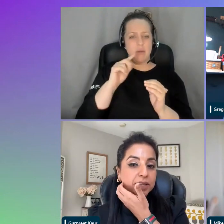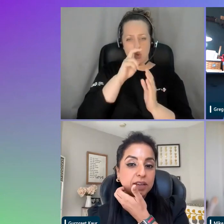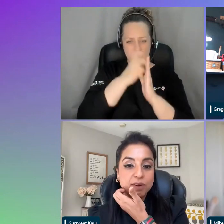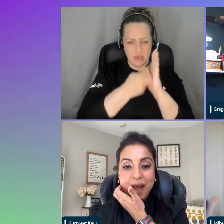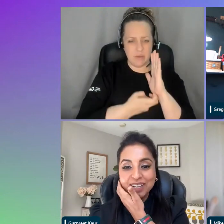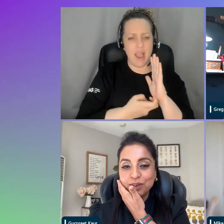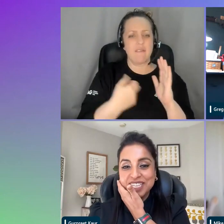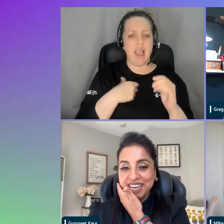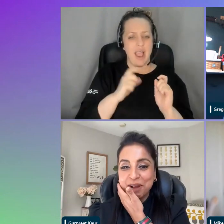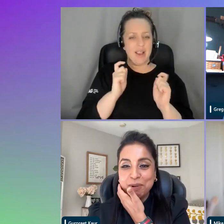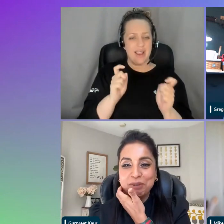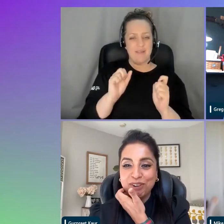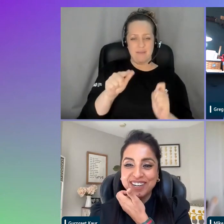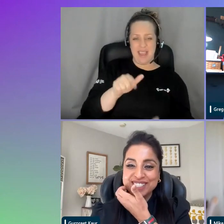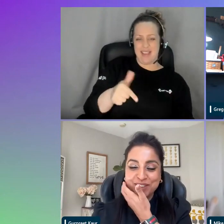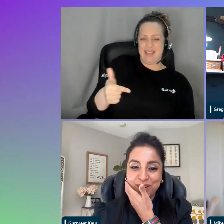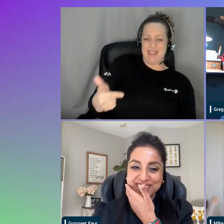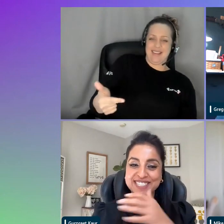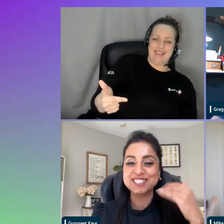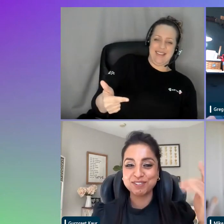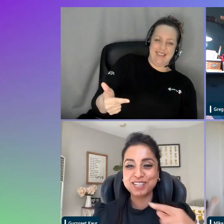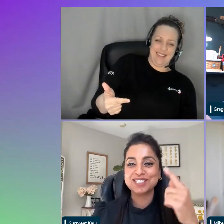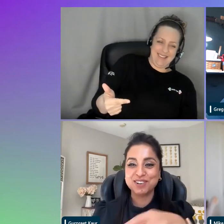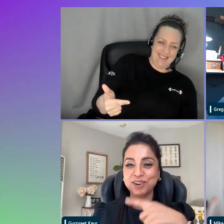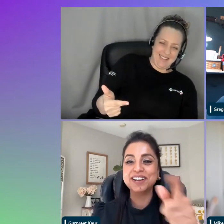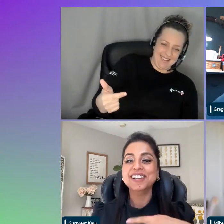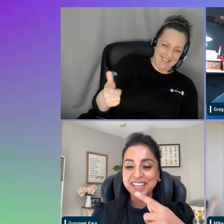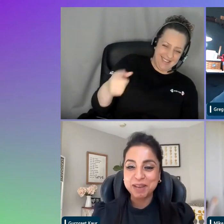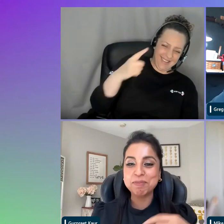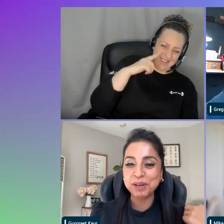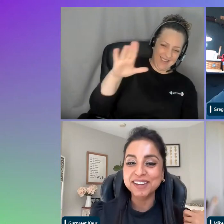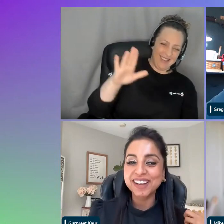talk more into it and kind of deep dive. I'll give it back to GW for his question. >> Sorry, Greg. We were included